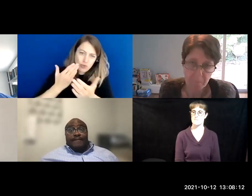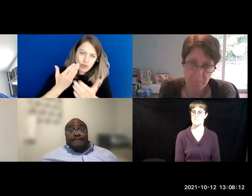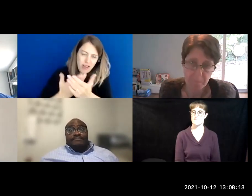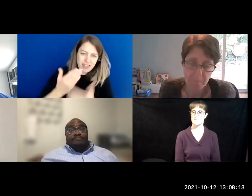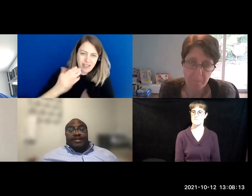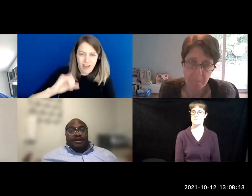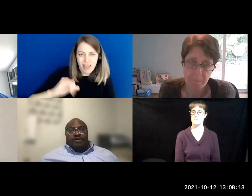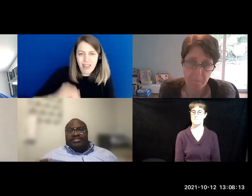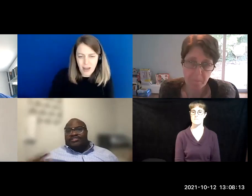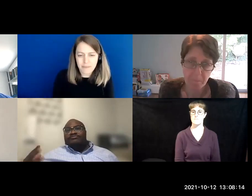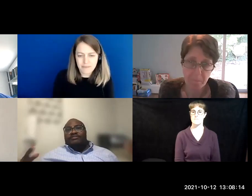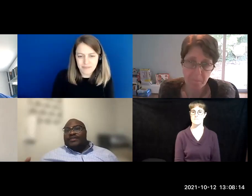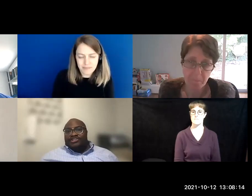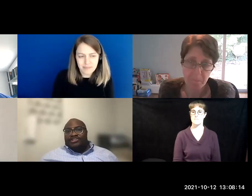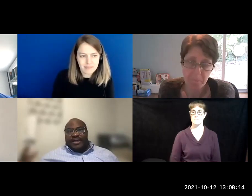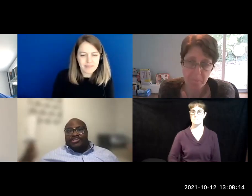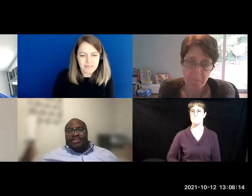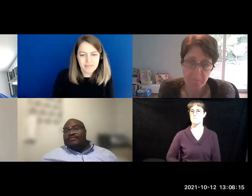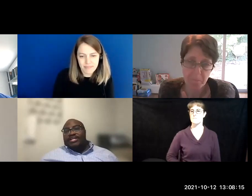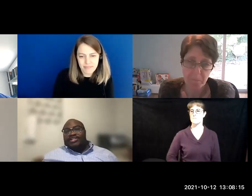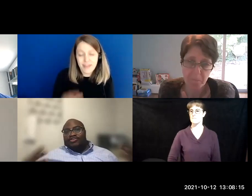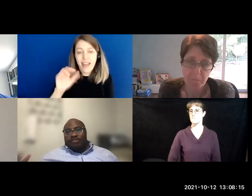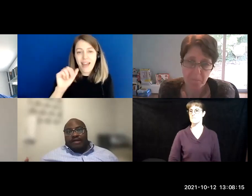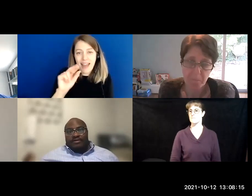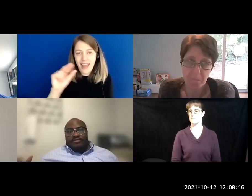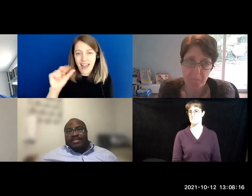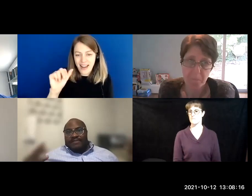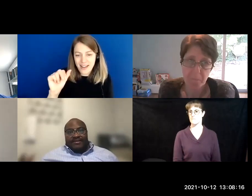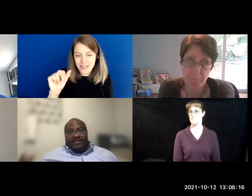But no, it's just a reflection of that generational trauma where these parents